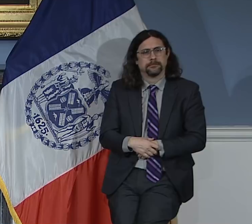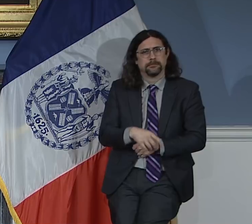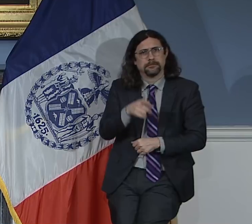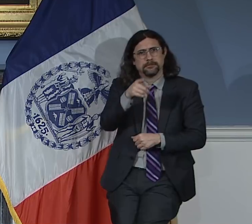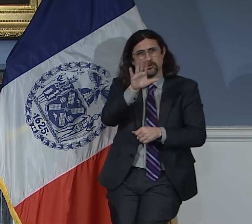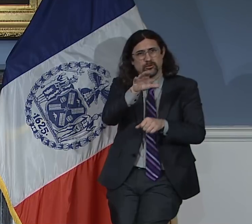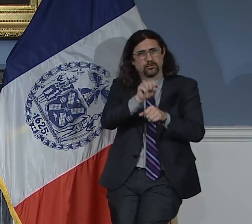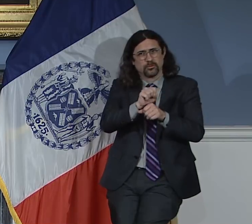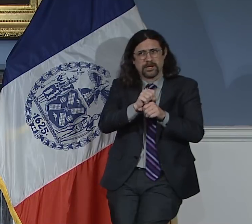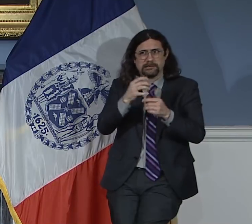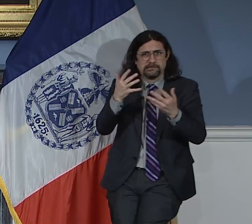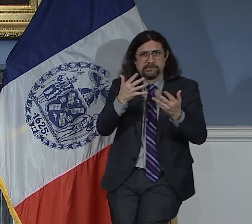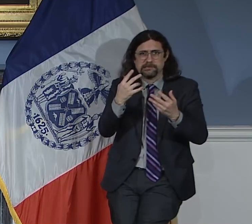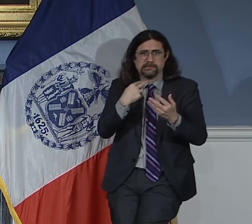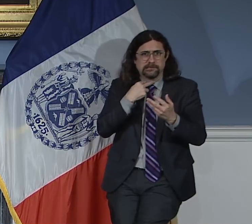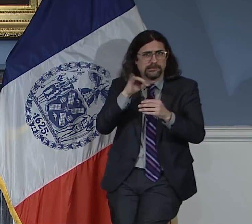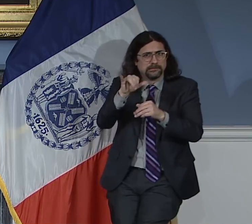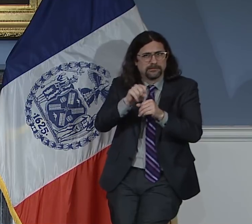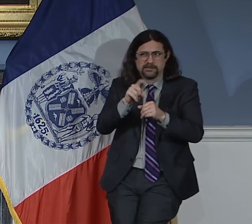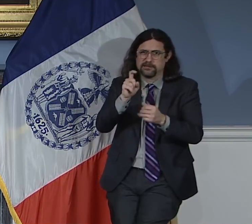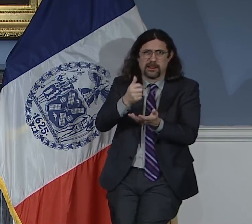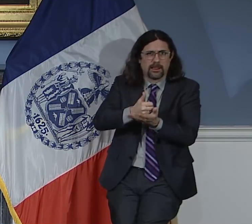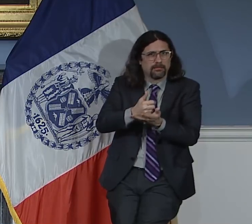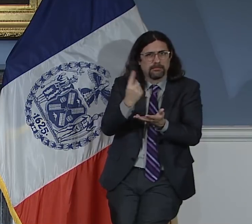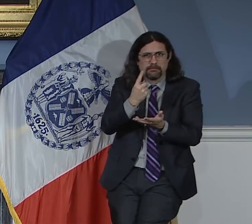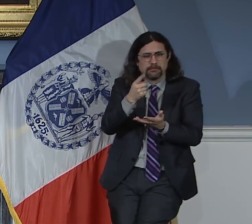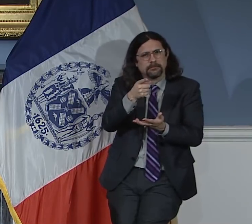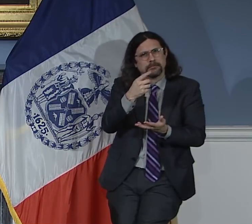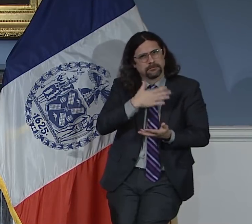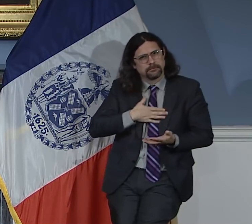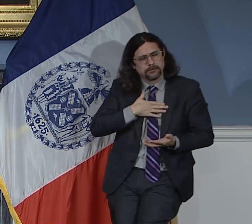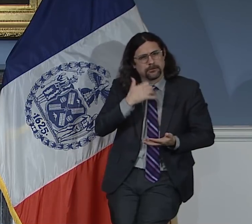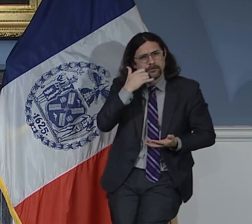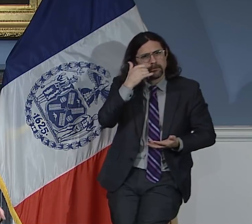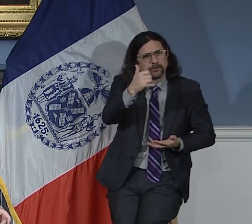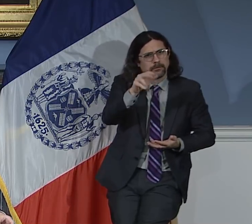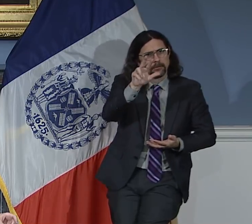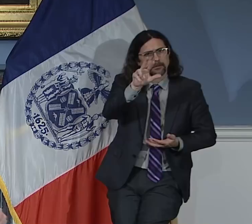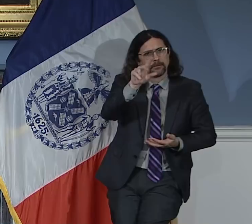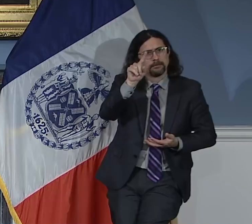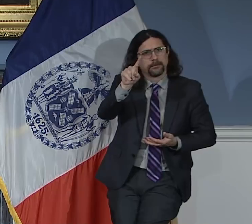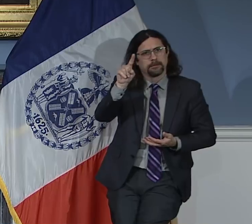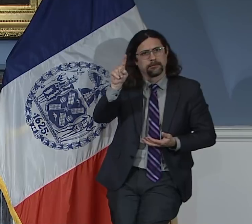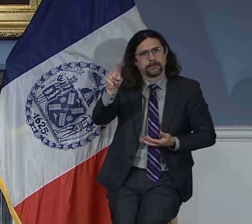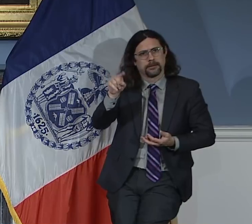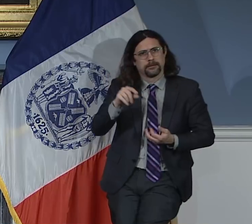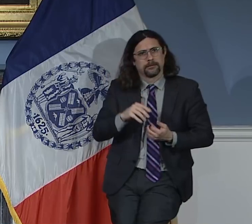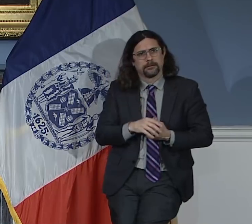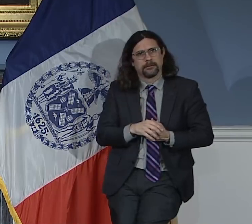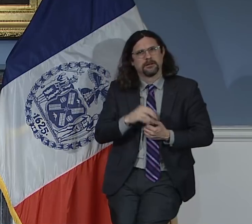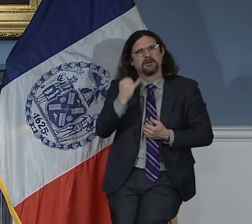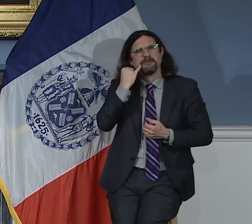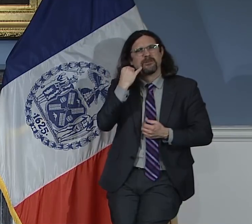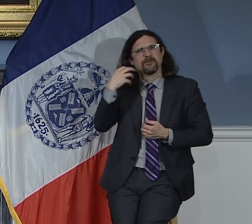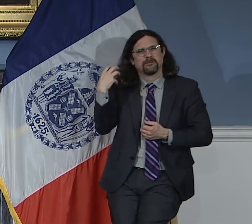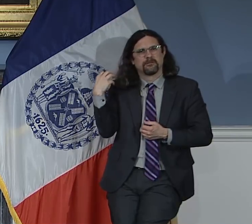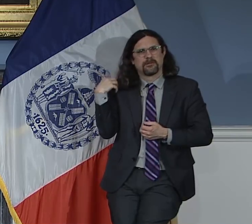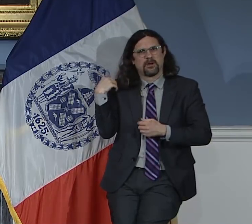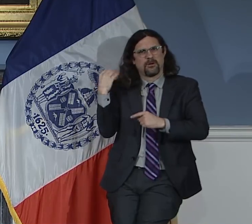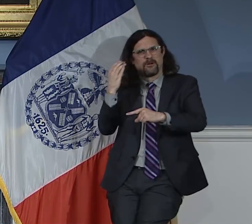RO COMMISSION ON HUMAN RIGHTS CAN STEP IN IF SOMEONE IS BEING KEPT AT A WORK ITSE WHO DOES NOT NEED TO BE AND IS